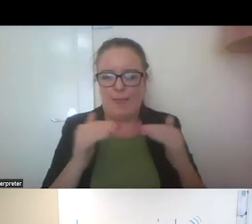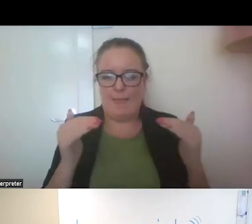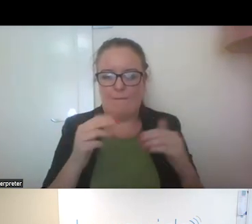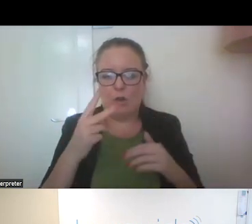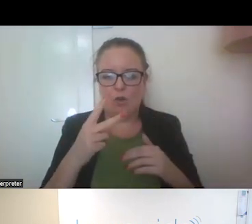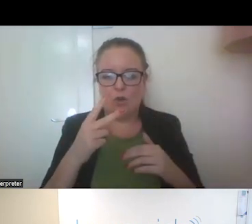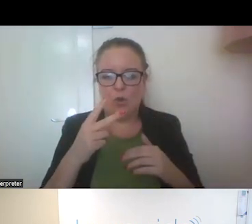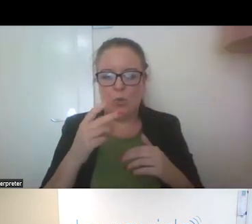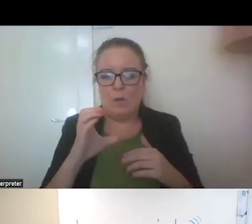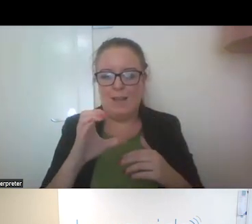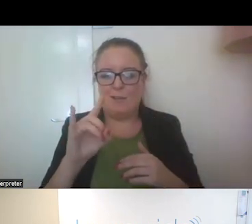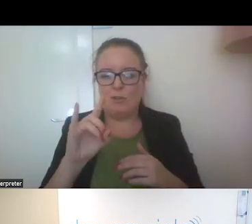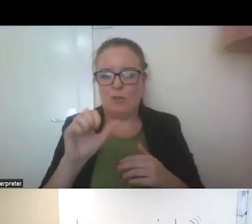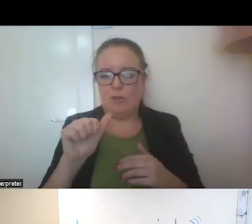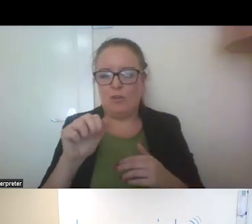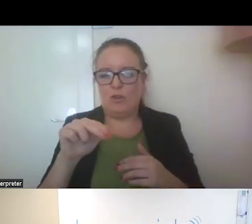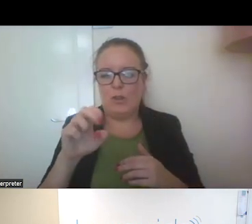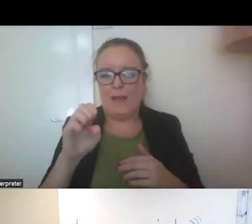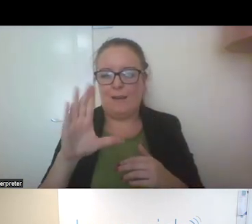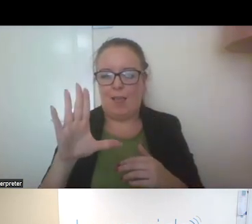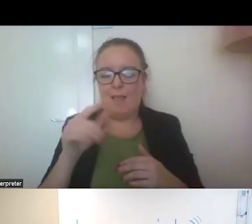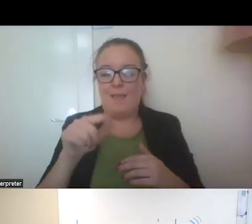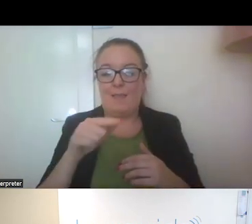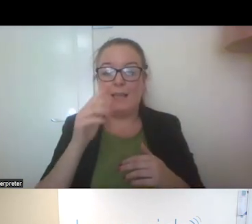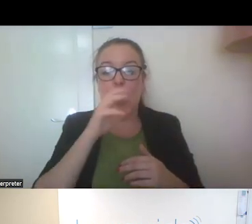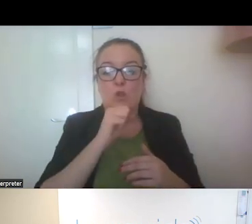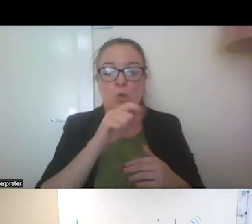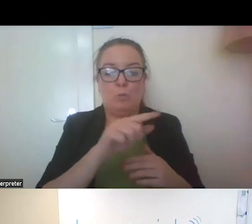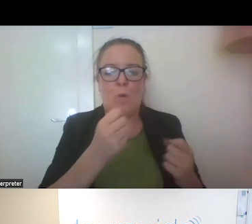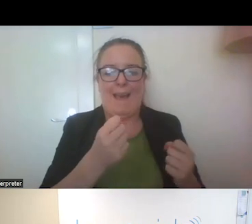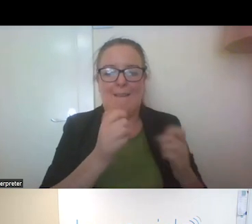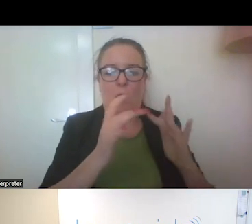This presumes you have an existing Wi-Fi network that you can connect this to.